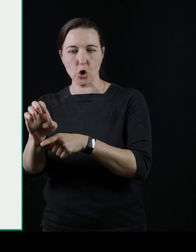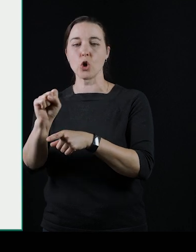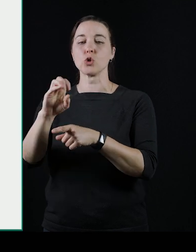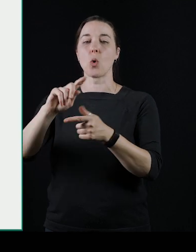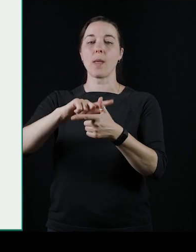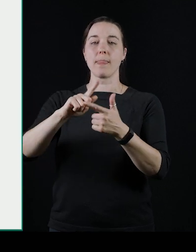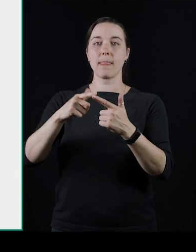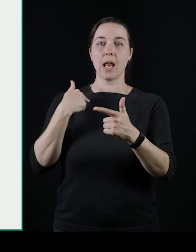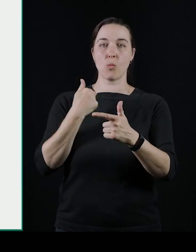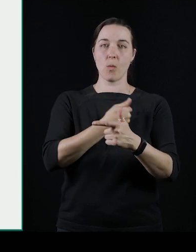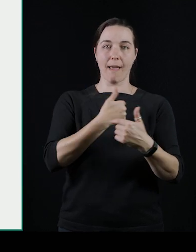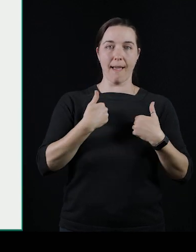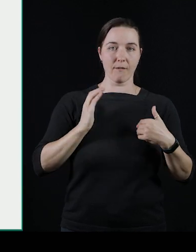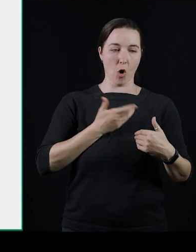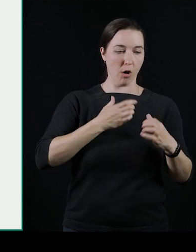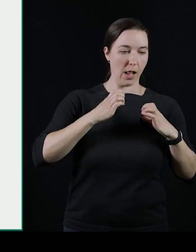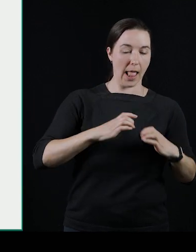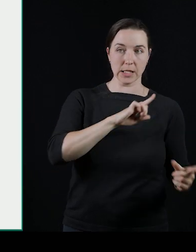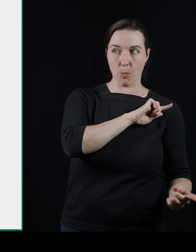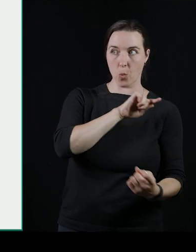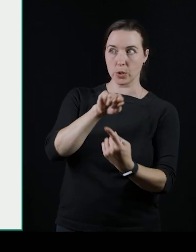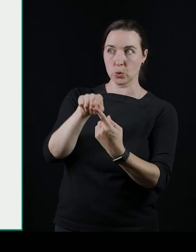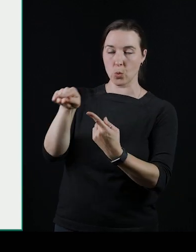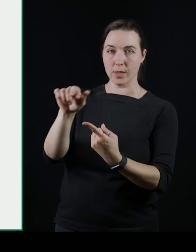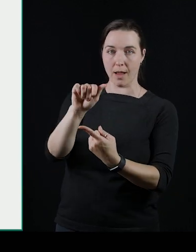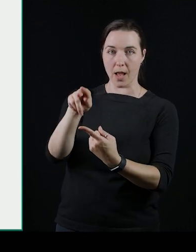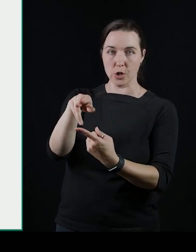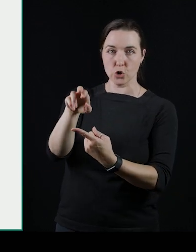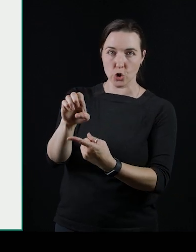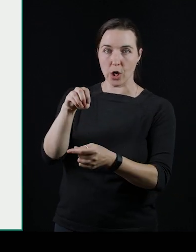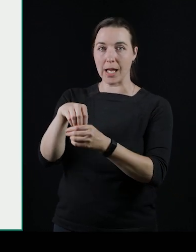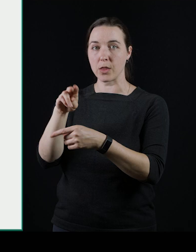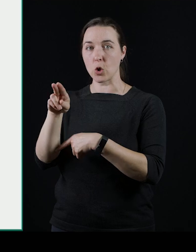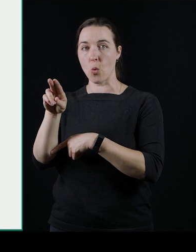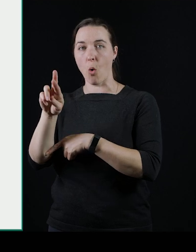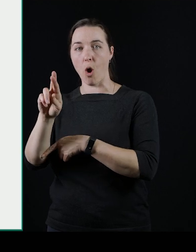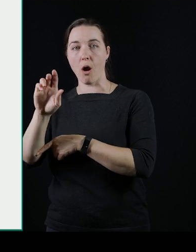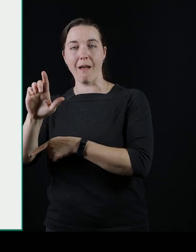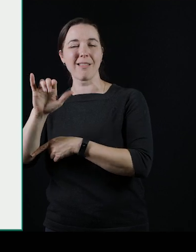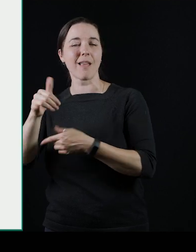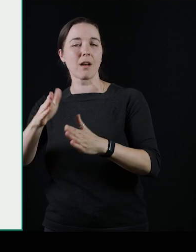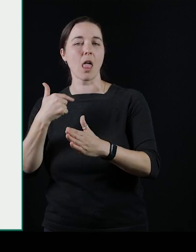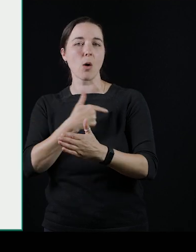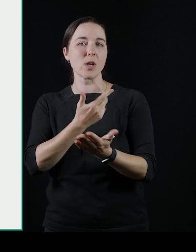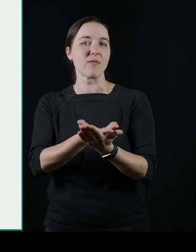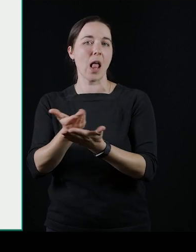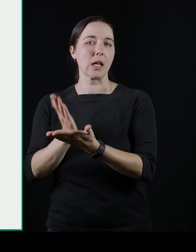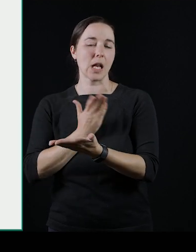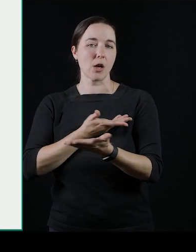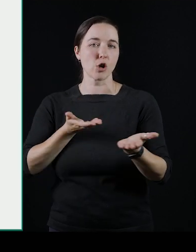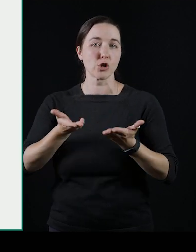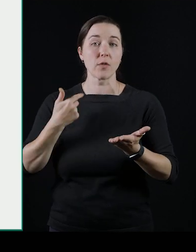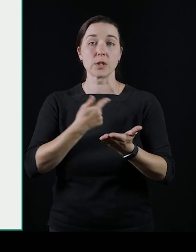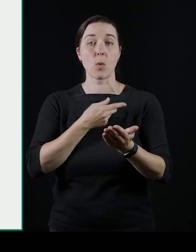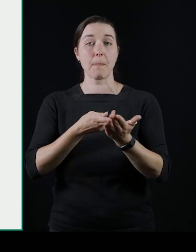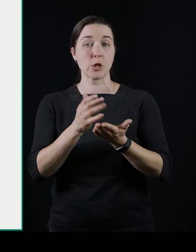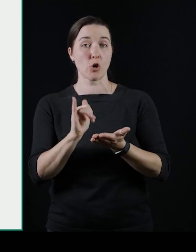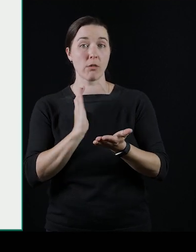to point to this Azure internal URLs. And this enabled us to validate our service. We made sure our services in AWS